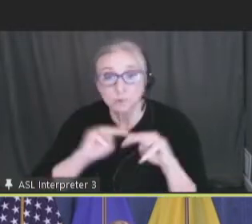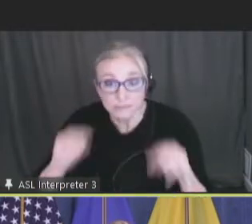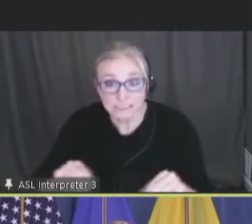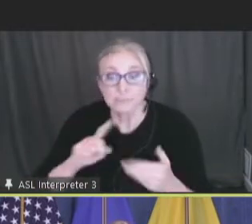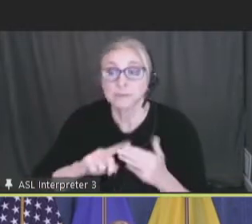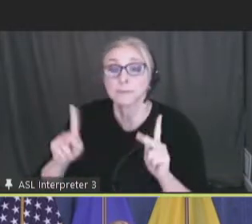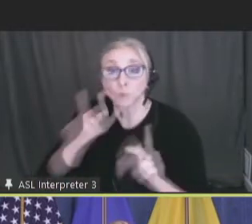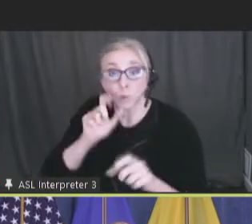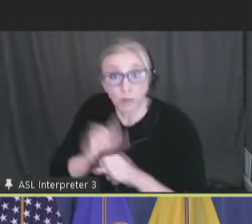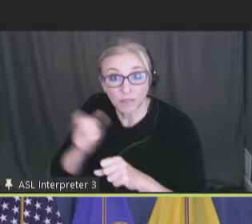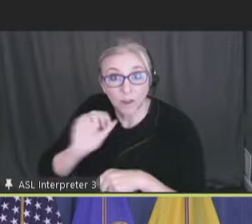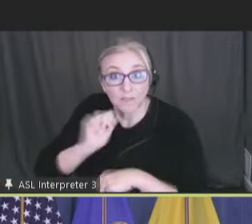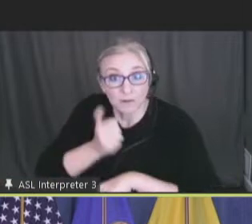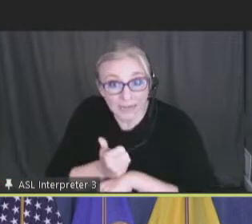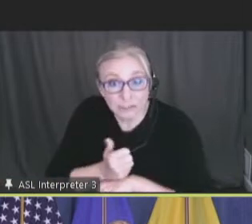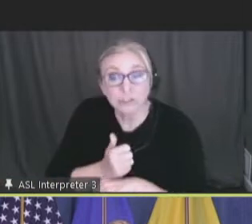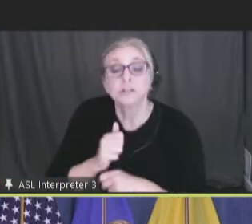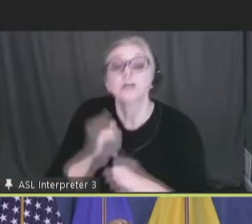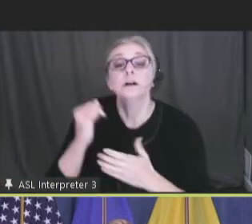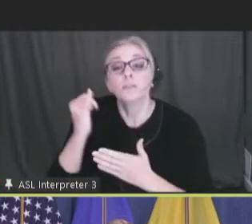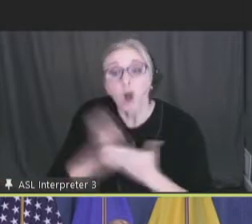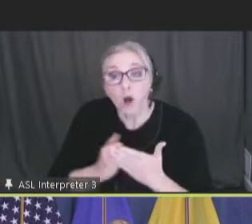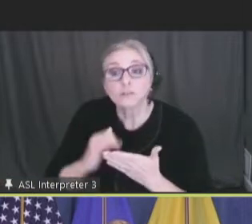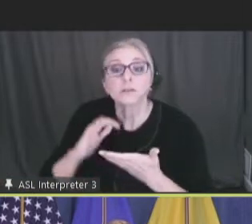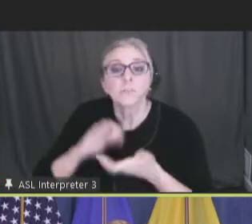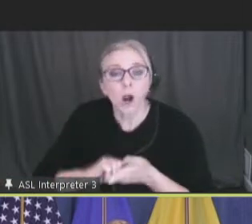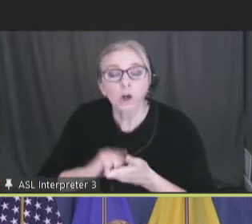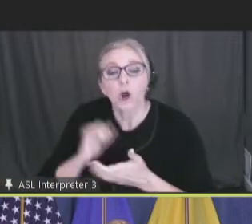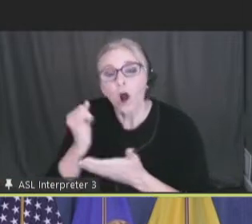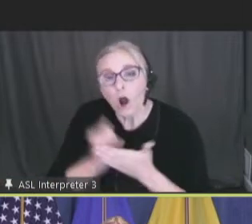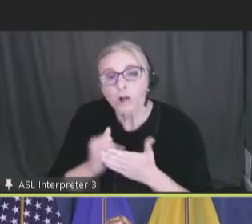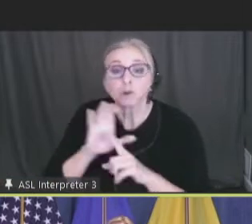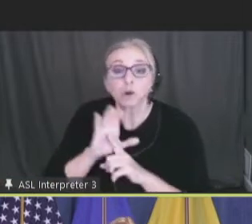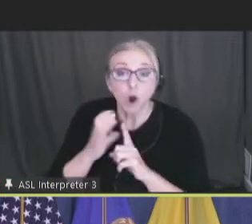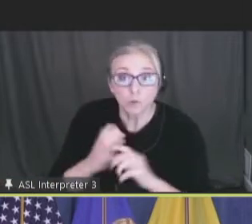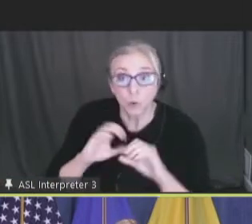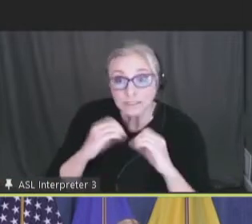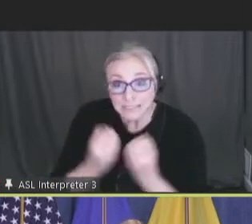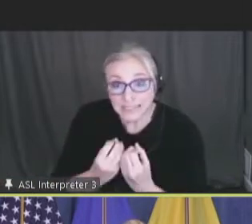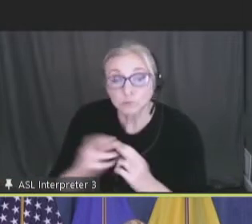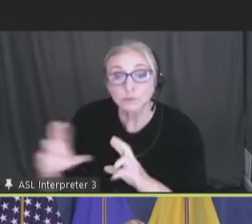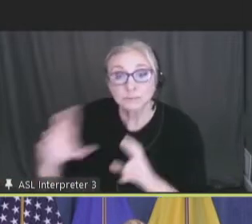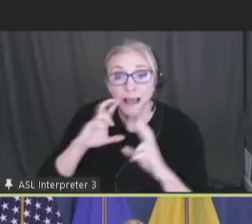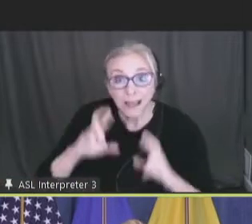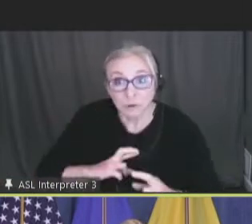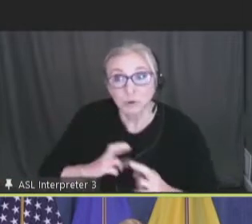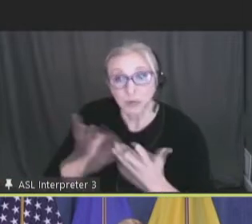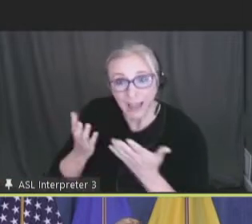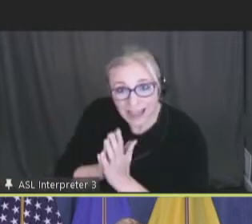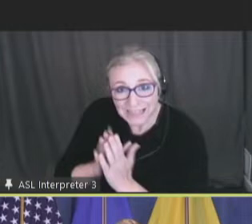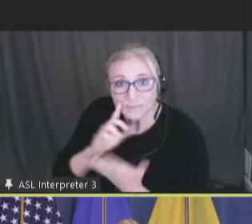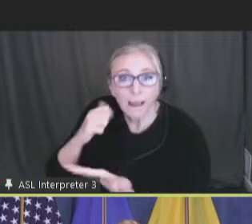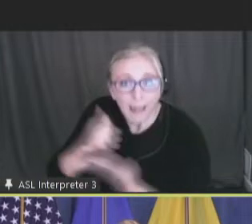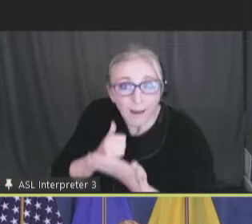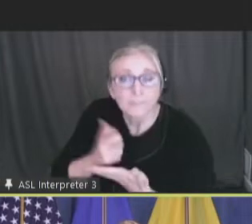And finally, to the artists and partnering arts and culture organizations who responded to our call to action, became trusted messengers,